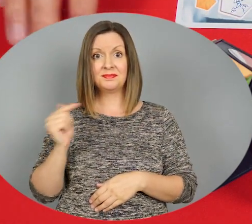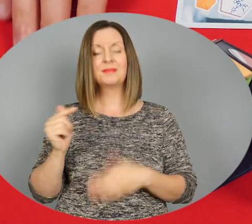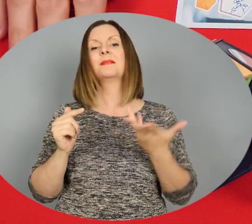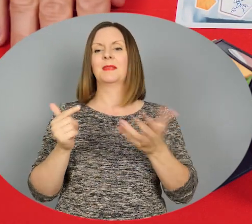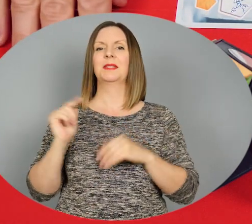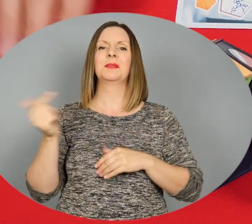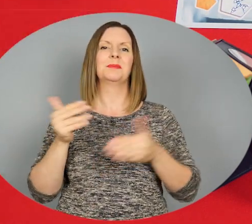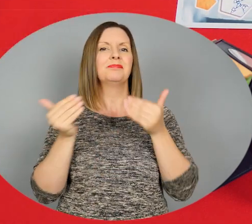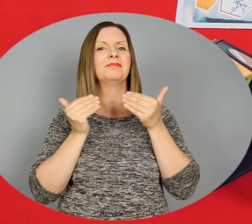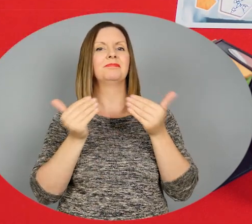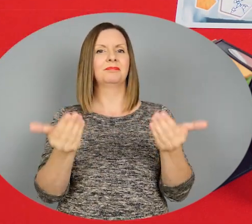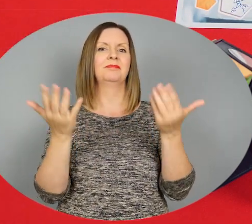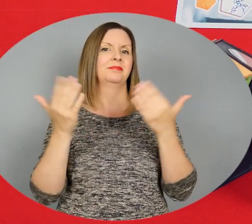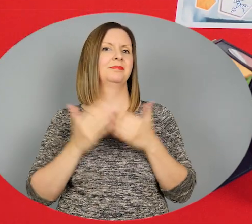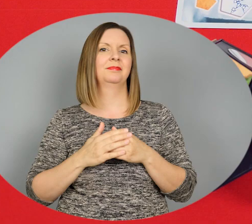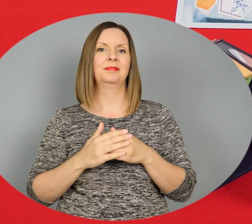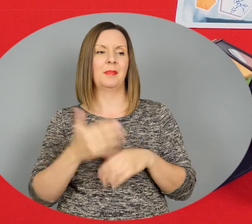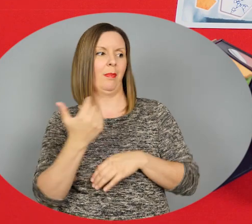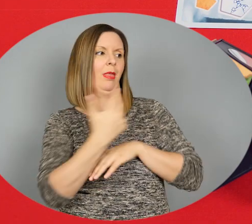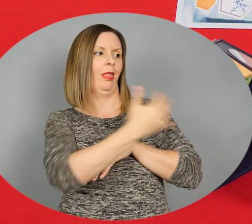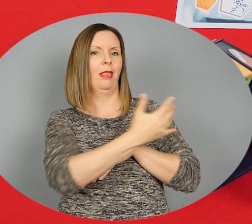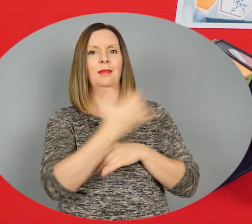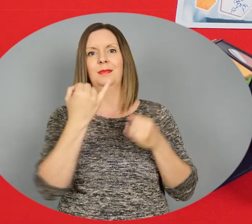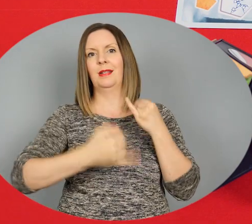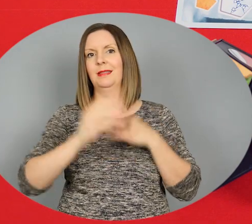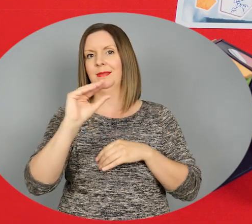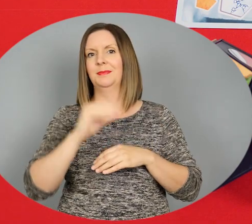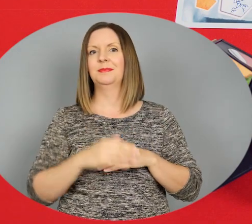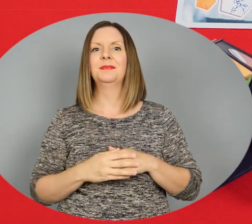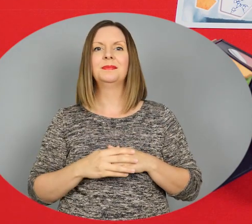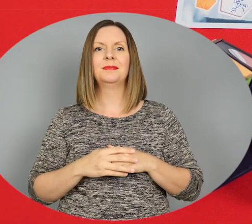now that you understand how turns go, you’ll continue taking turns until you get to the